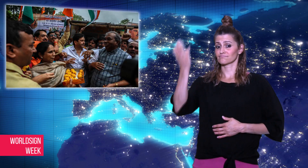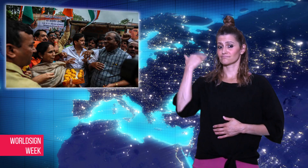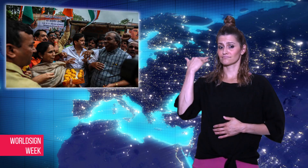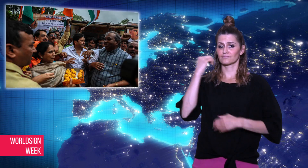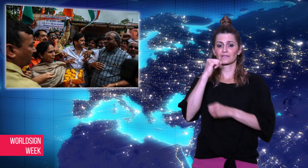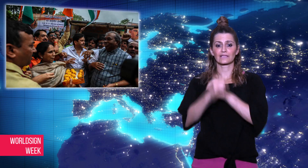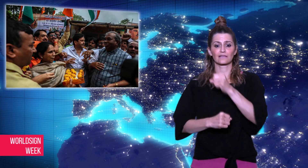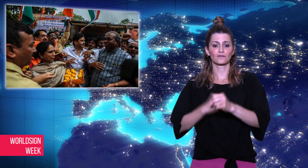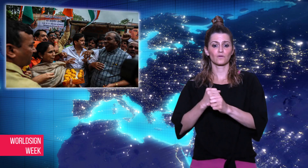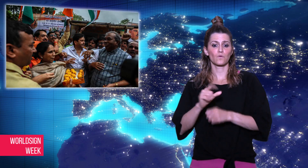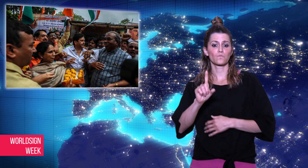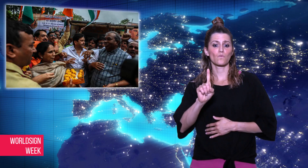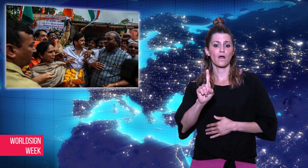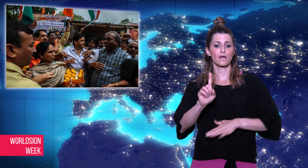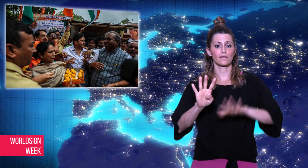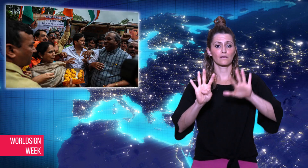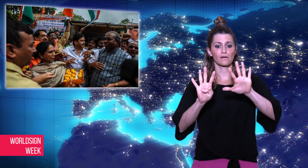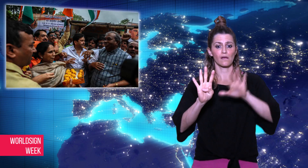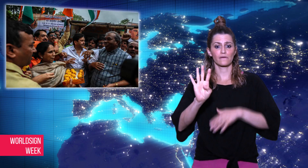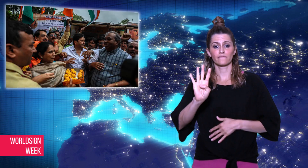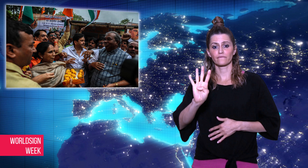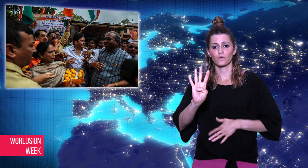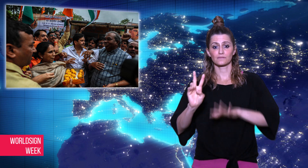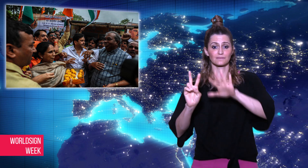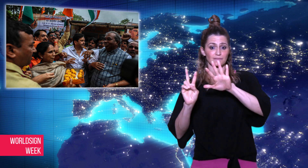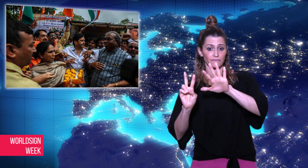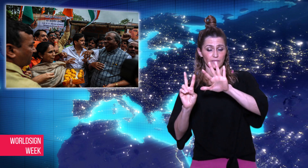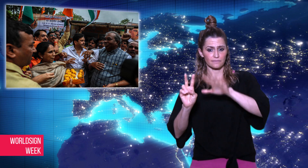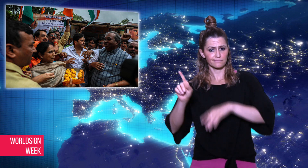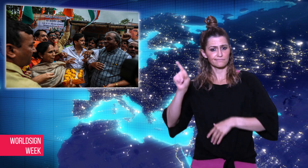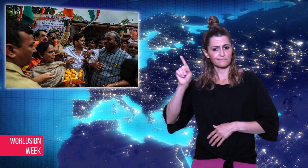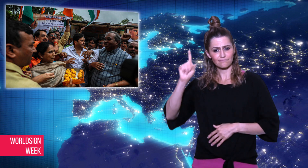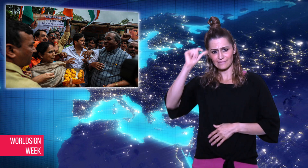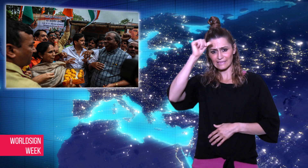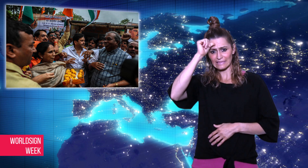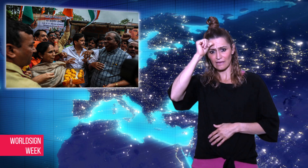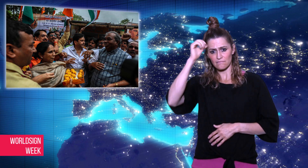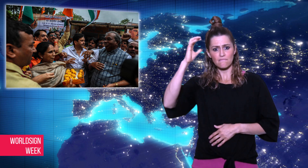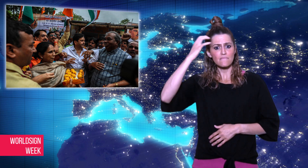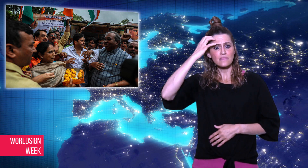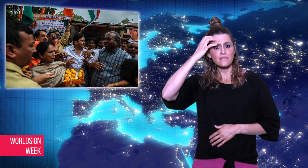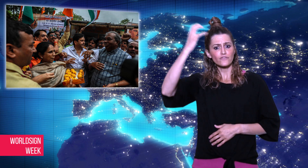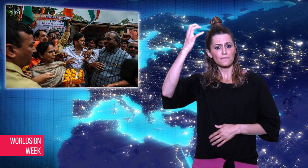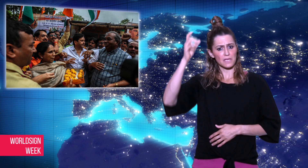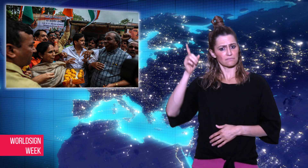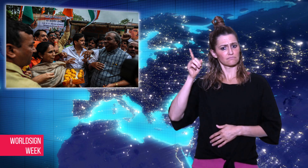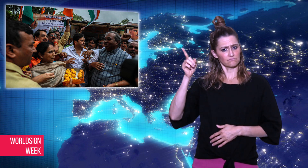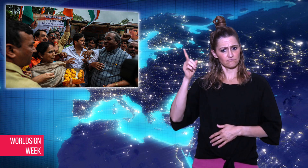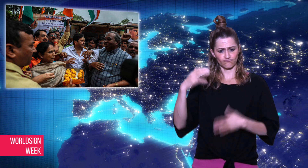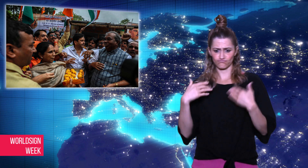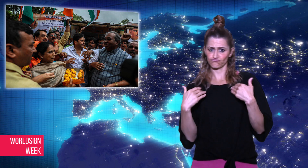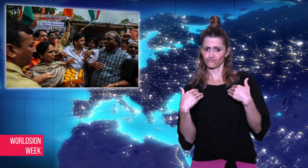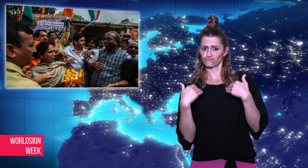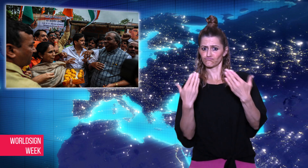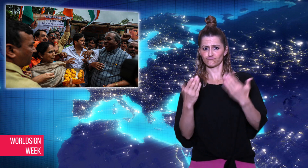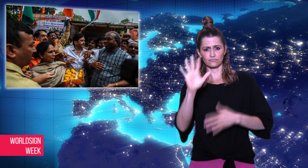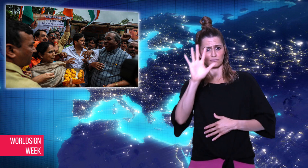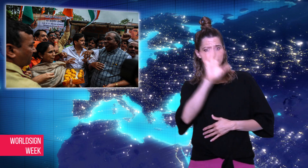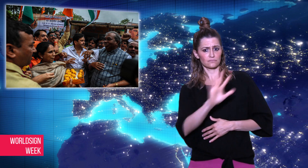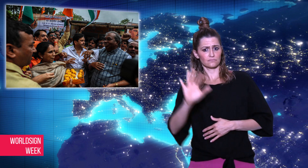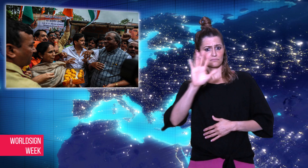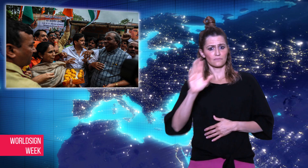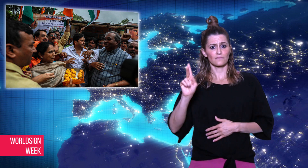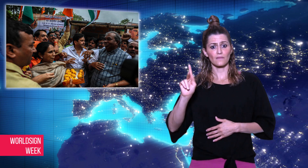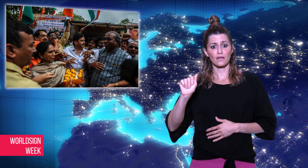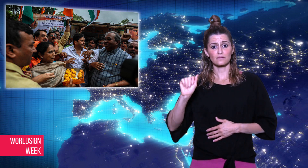Kashmir enjoyed its semi-autonomy from the